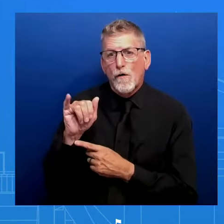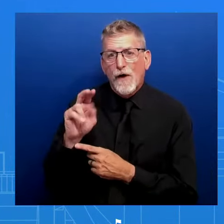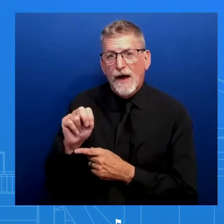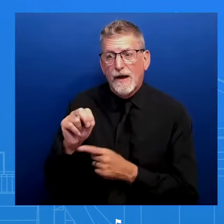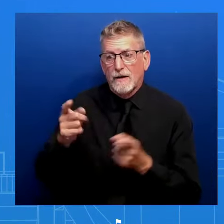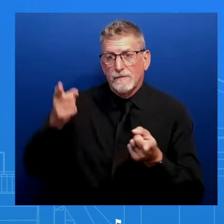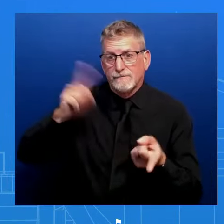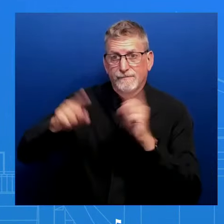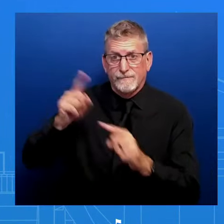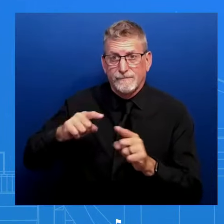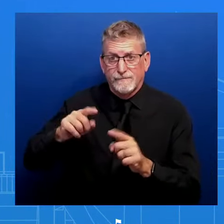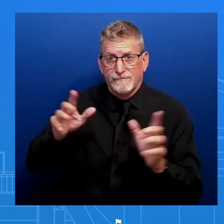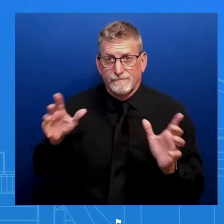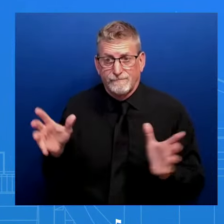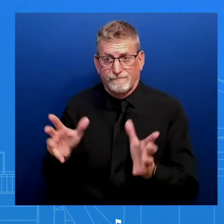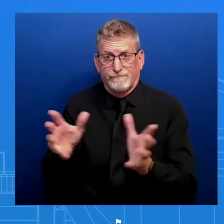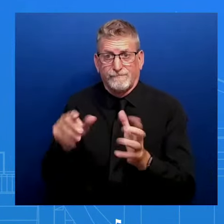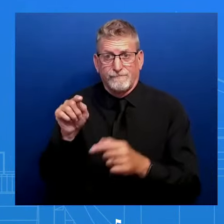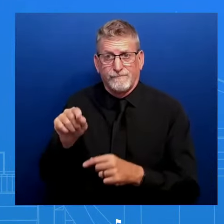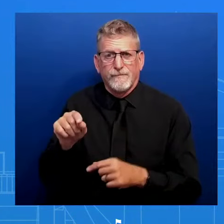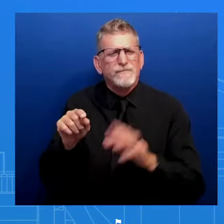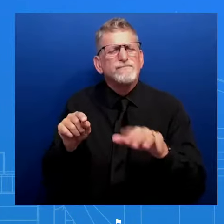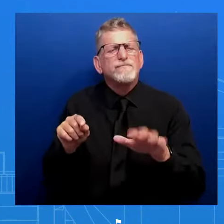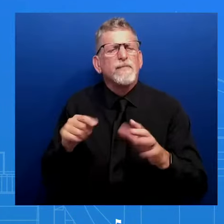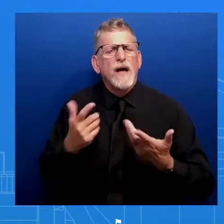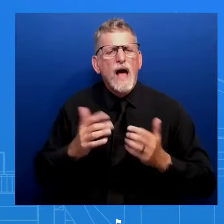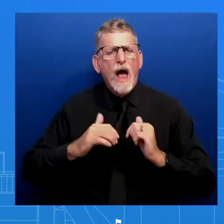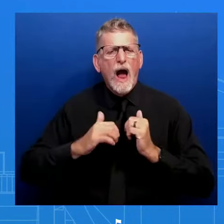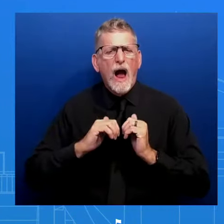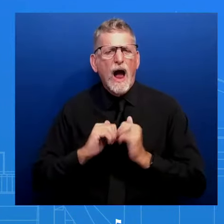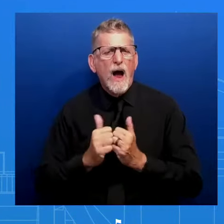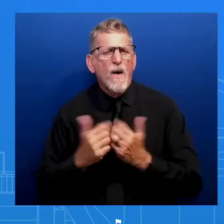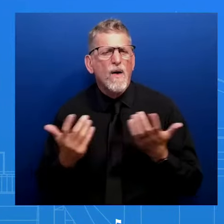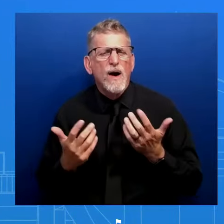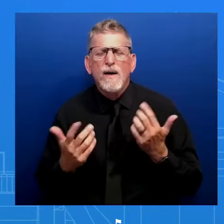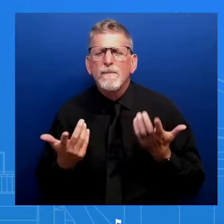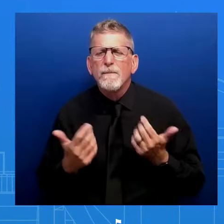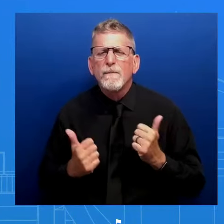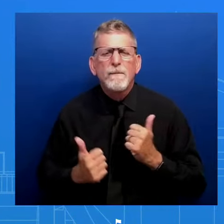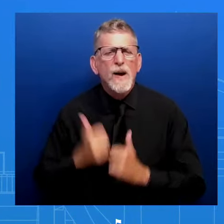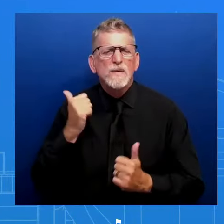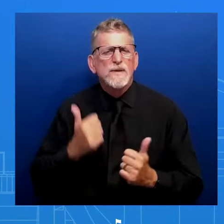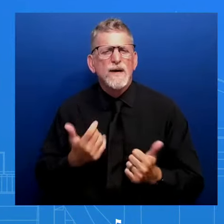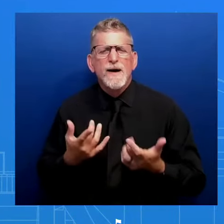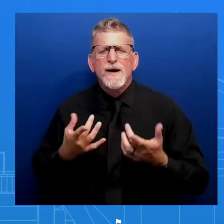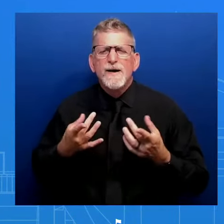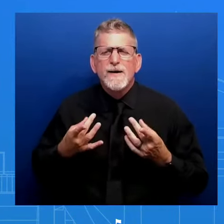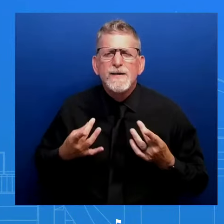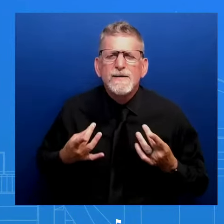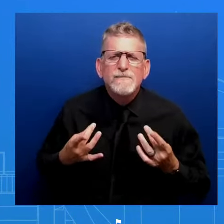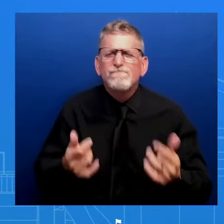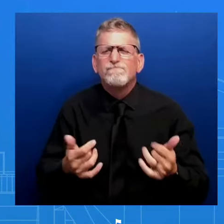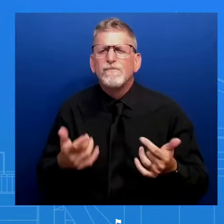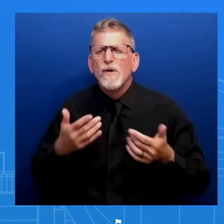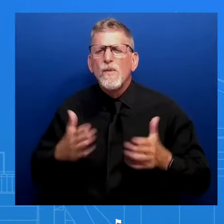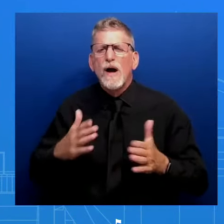of delivering alter- -- the most efficient alternatives of delivering grain from Ukraine? You were talking about consistent work with the partners.